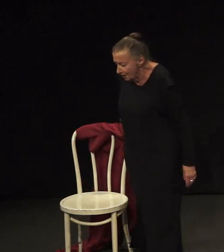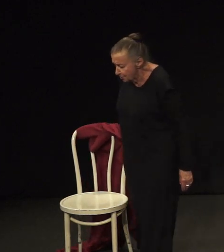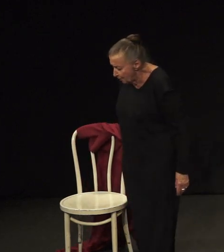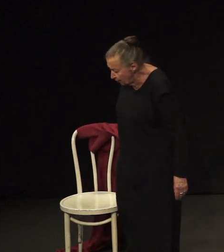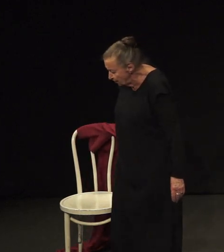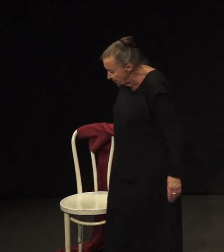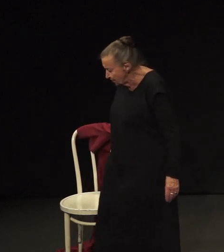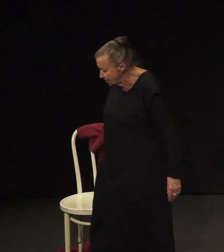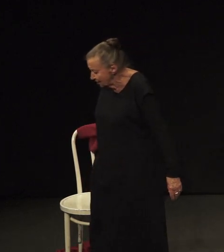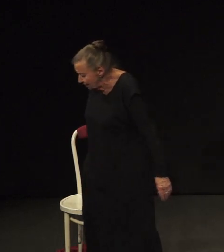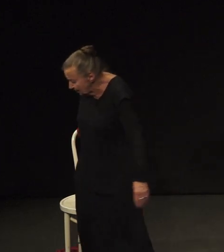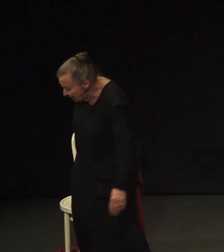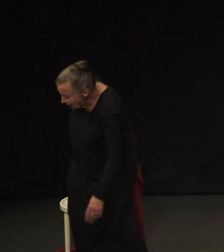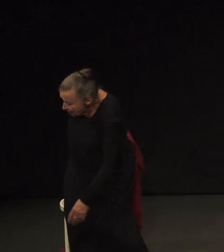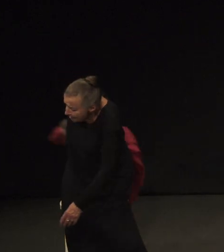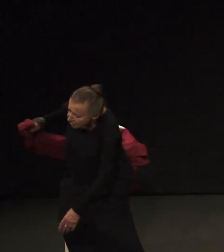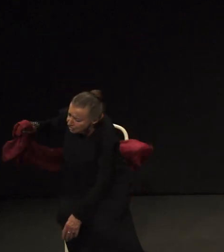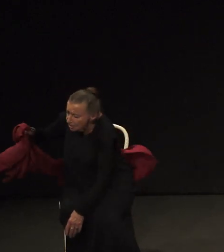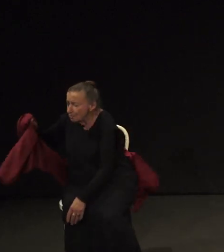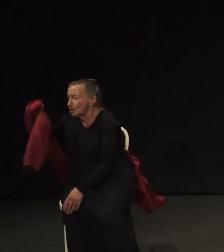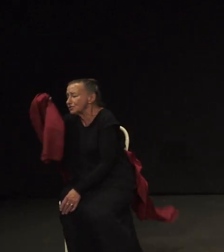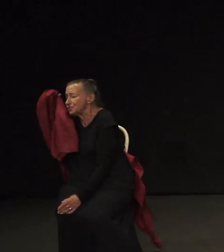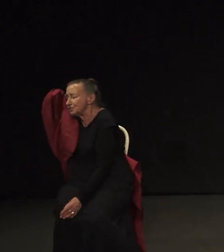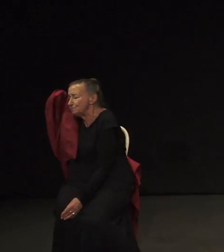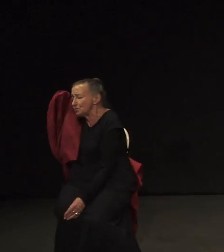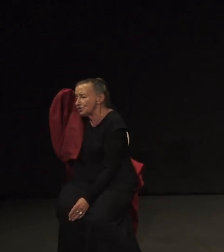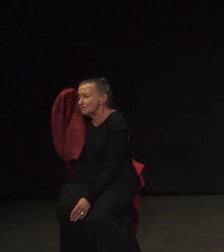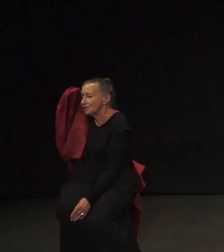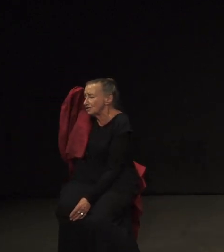Yet one man yawns, one dozes,